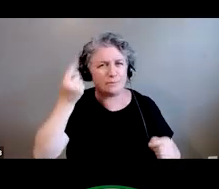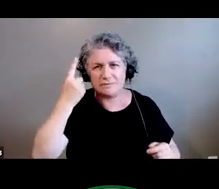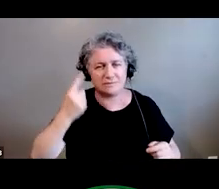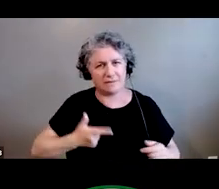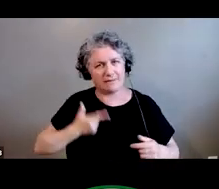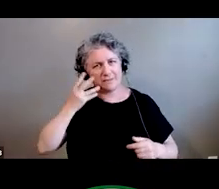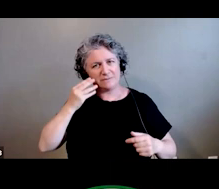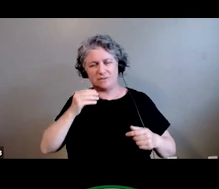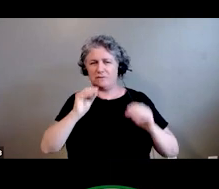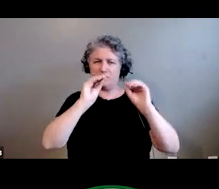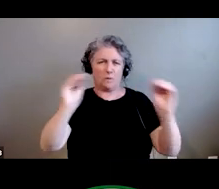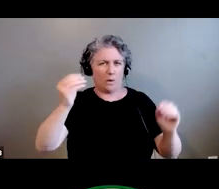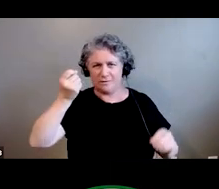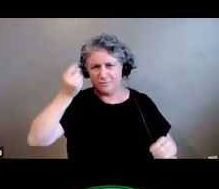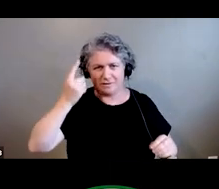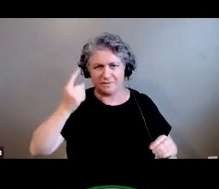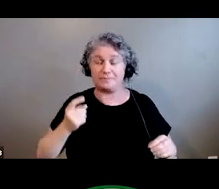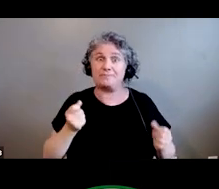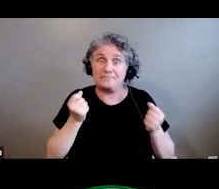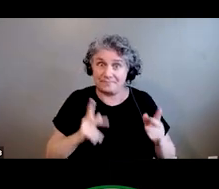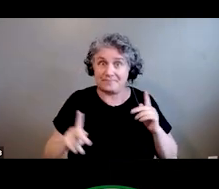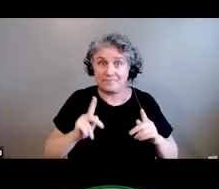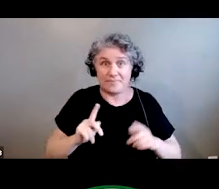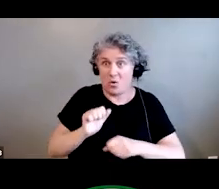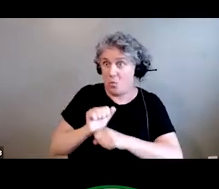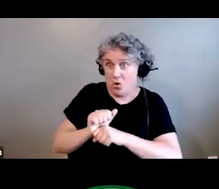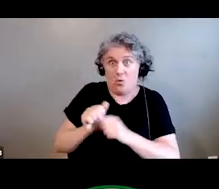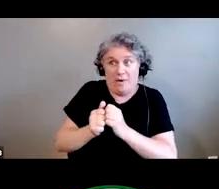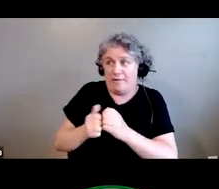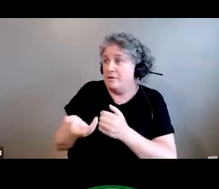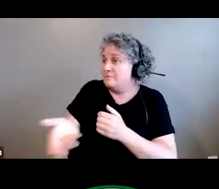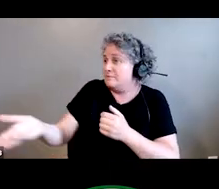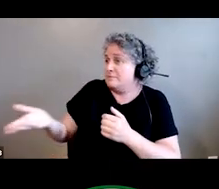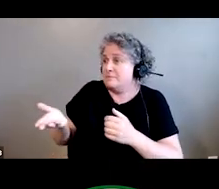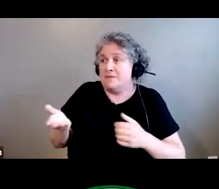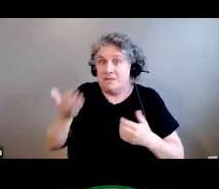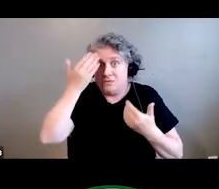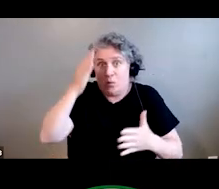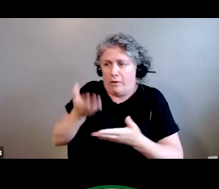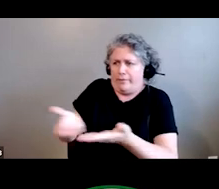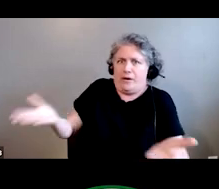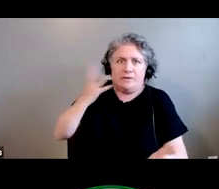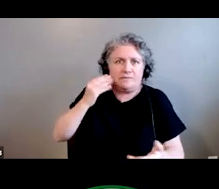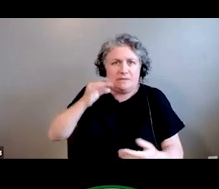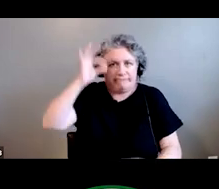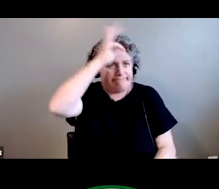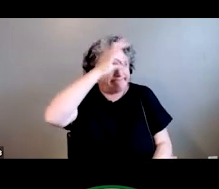in their day-to-day life, but we have to consider and make safe places for everyone to be able to be part of these places.